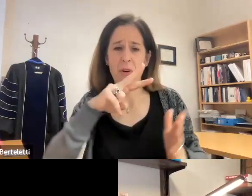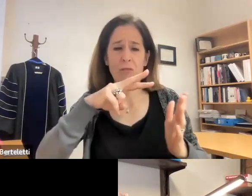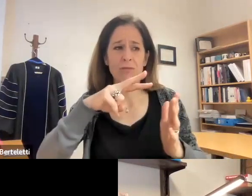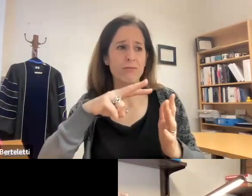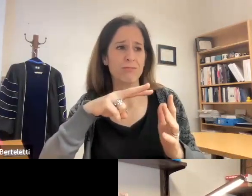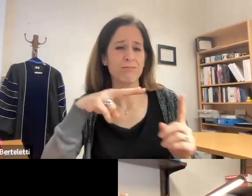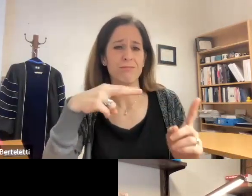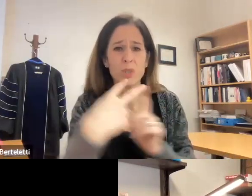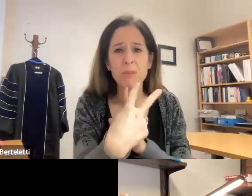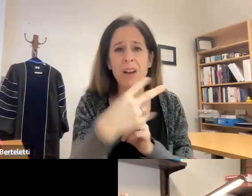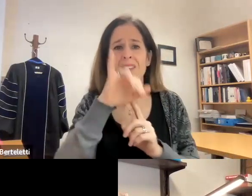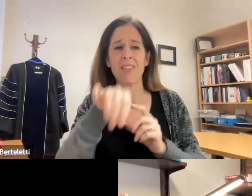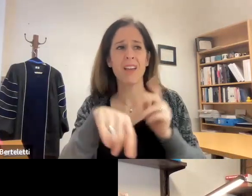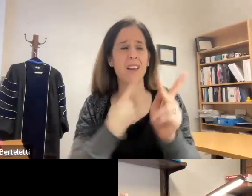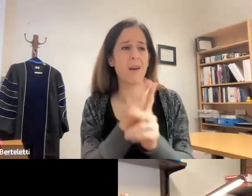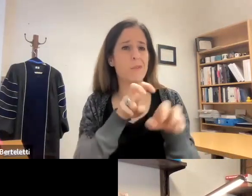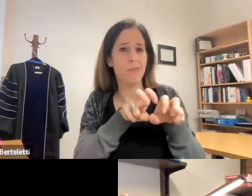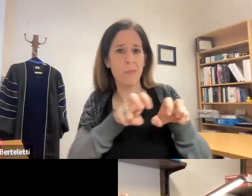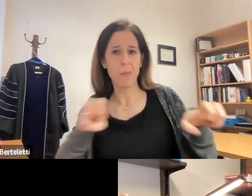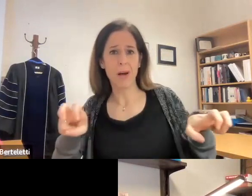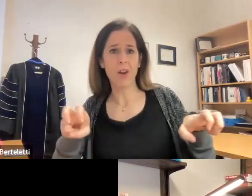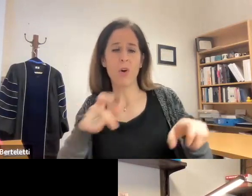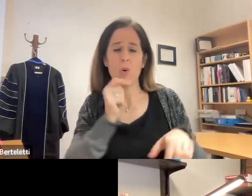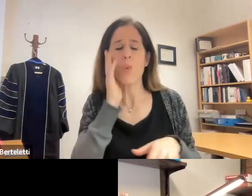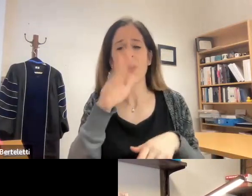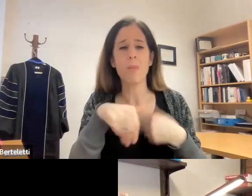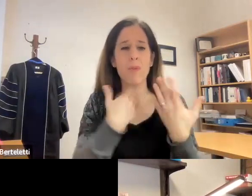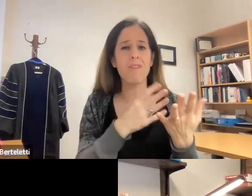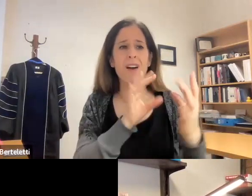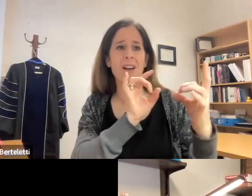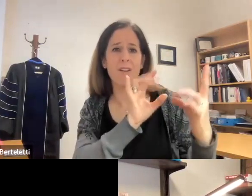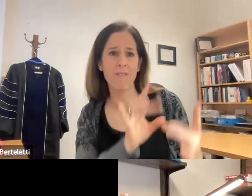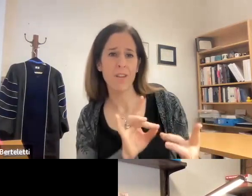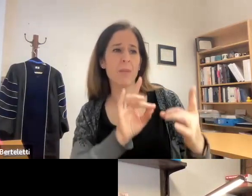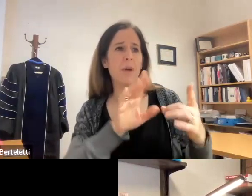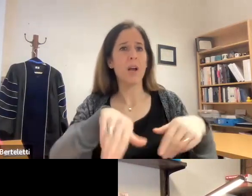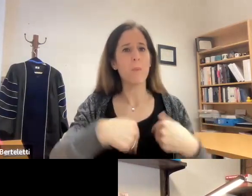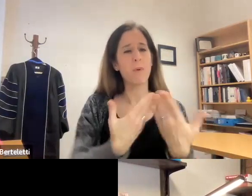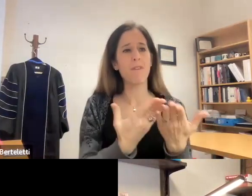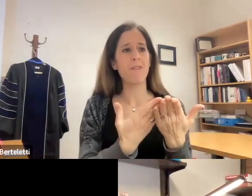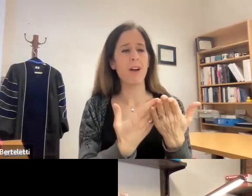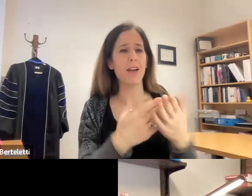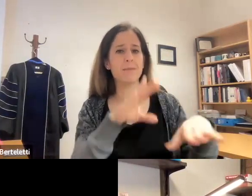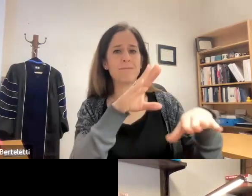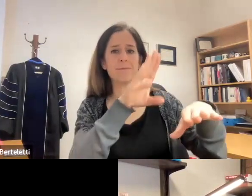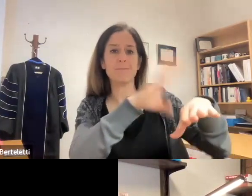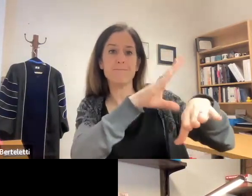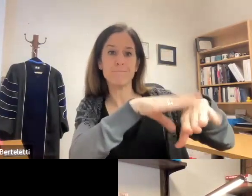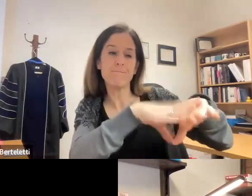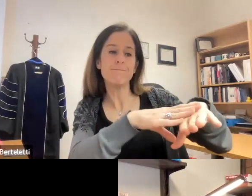Can we set up that kind of perspective, that type of panel that would be able to provide feedback or to provide